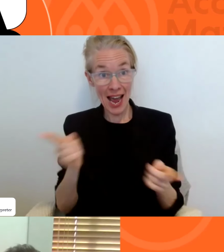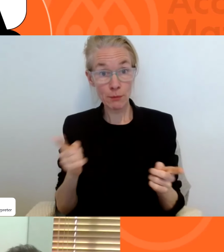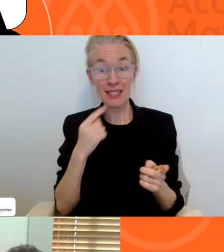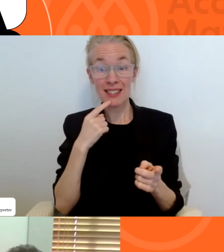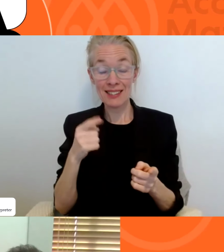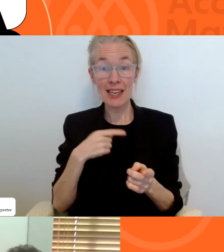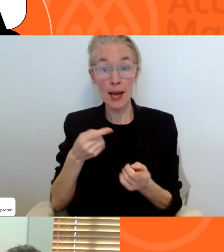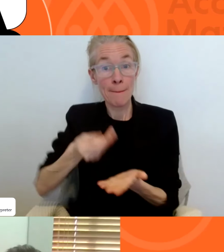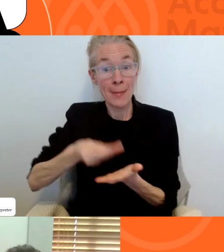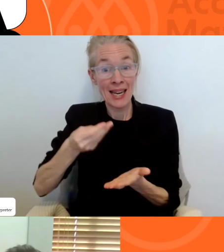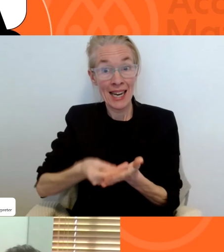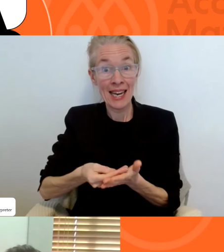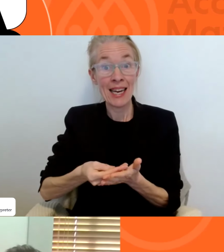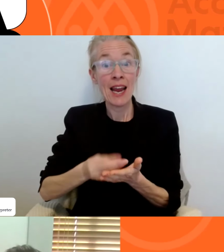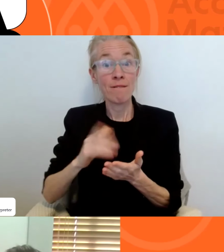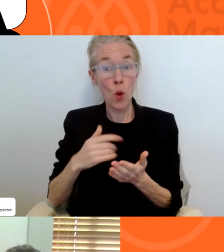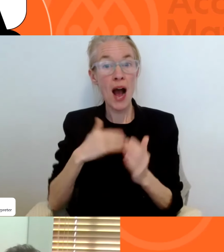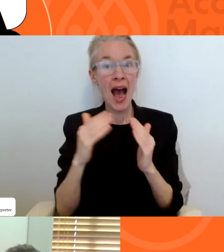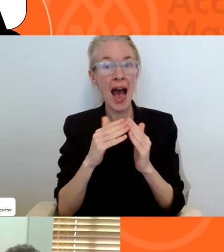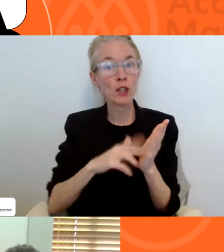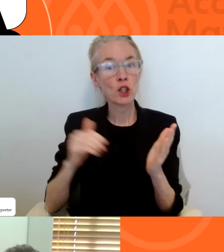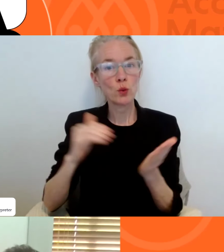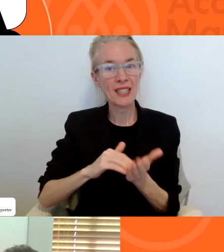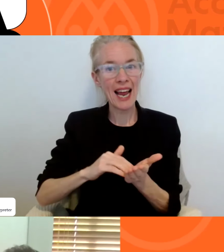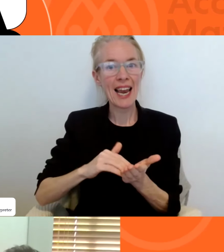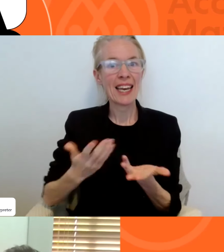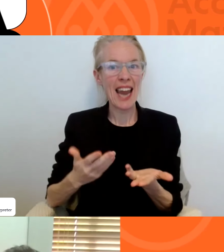of that that had been provided previously. And so that concerns